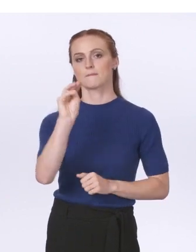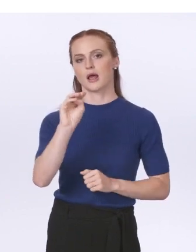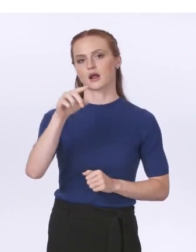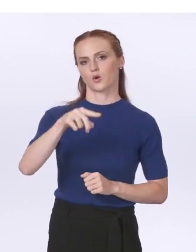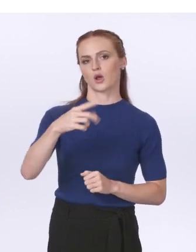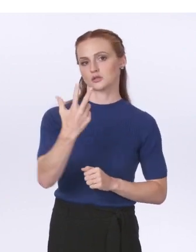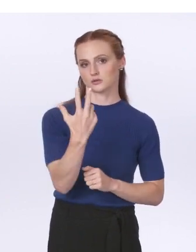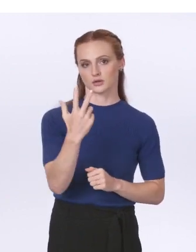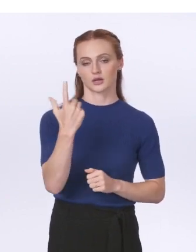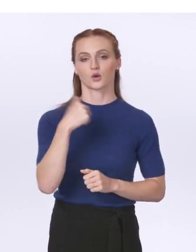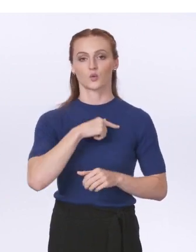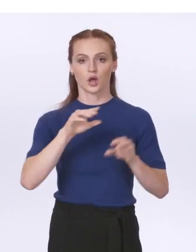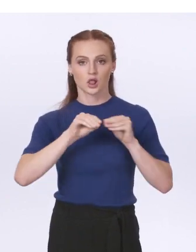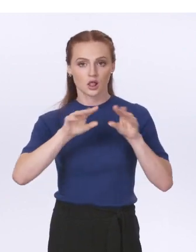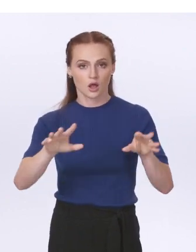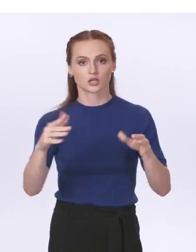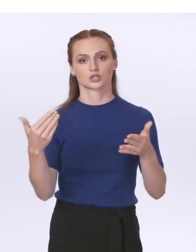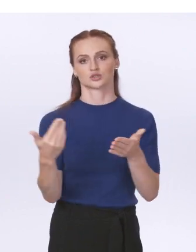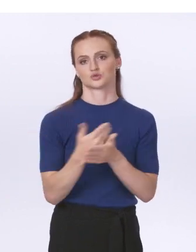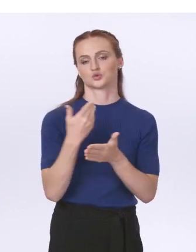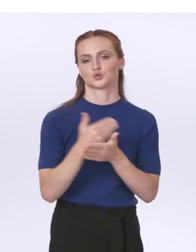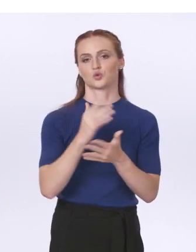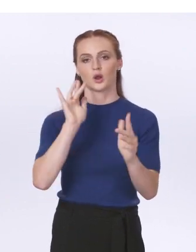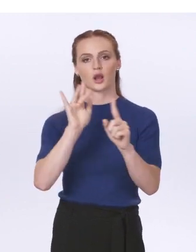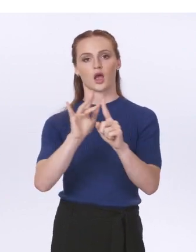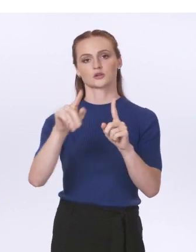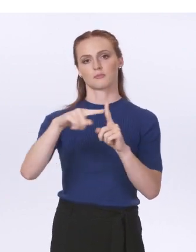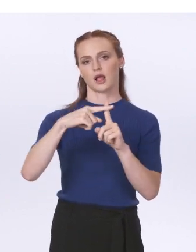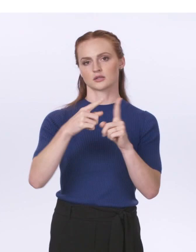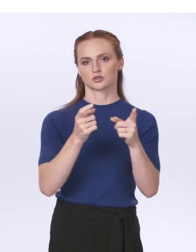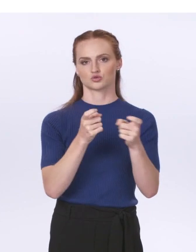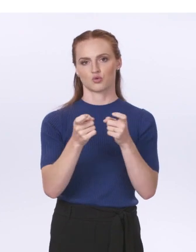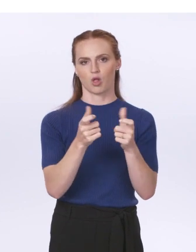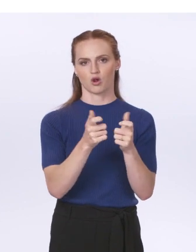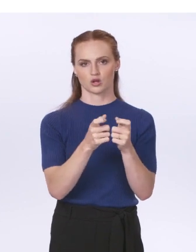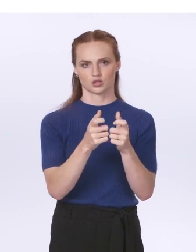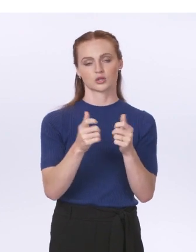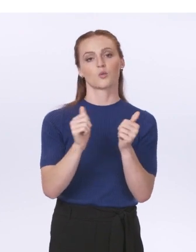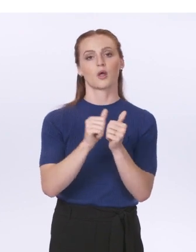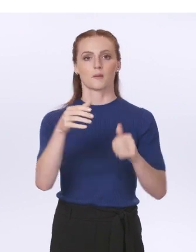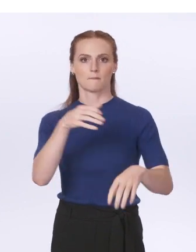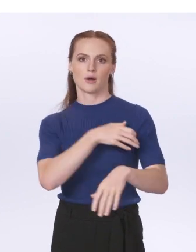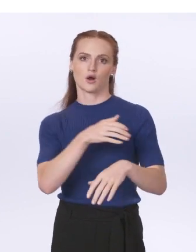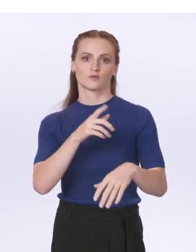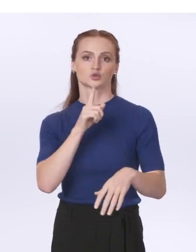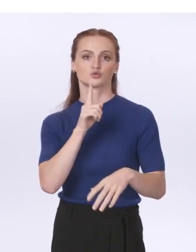we’re launching the brand new Touch Plus controllers with powerful TruTouch haptics